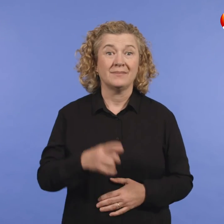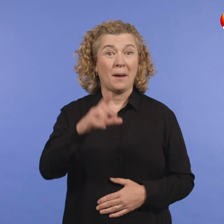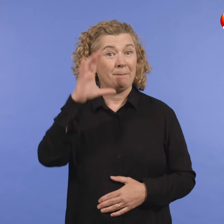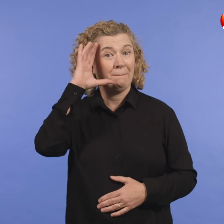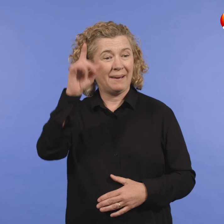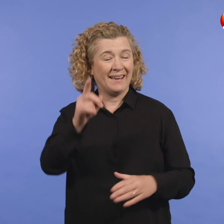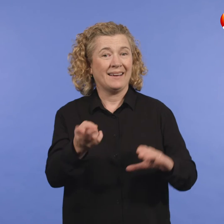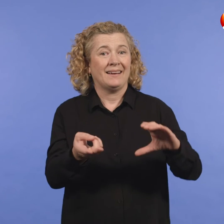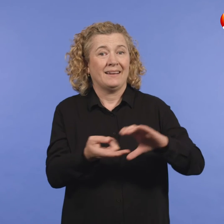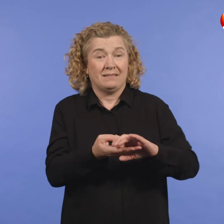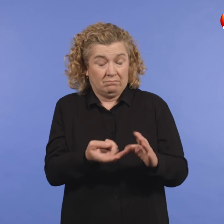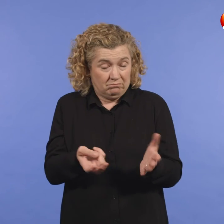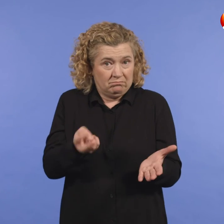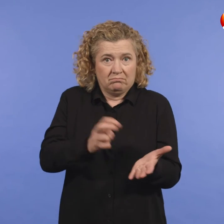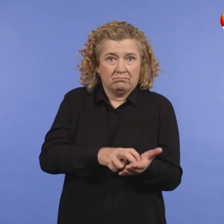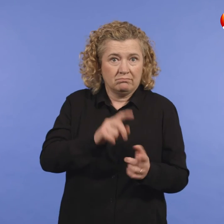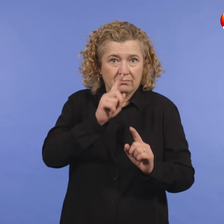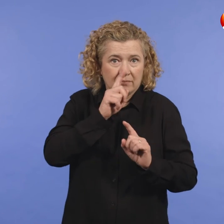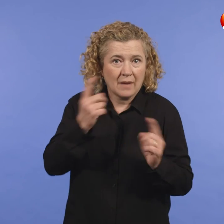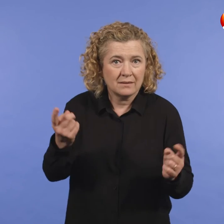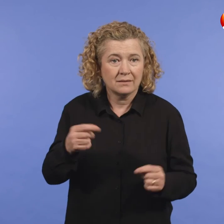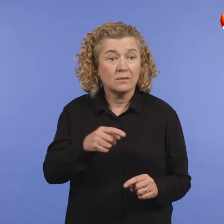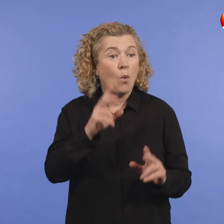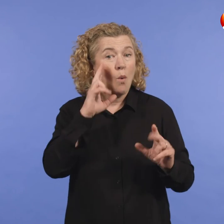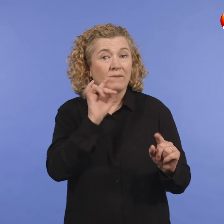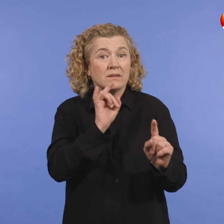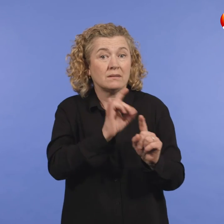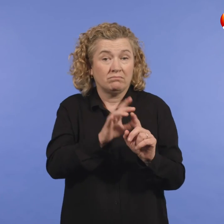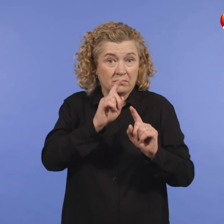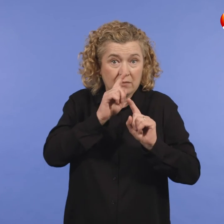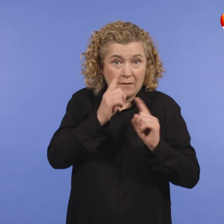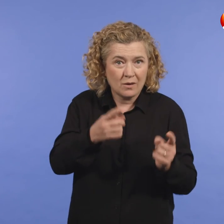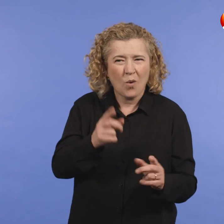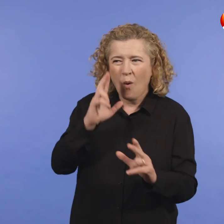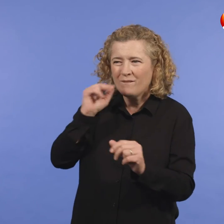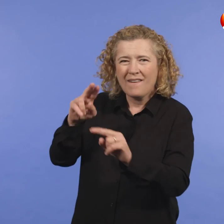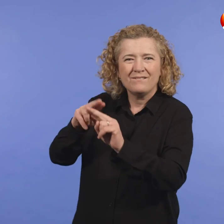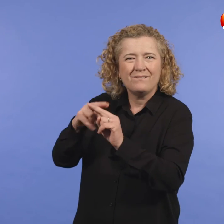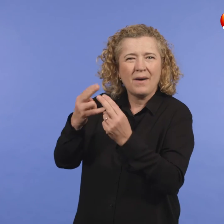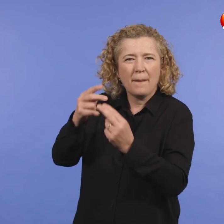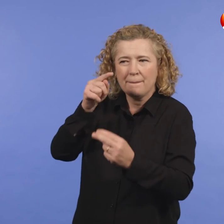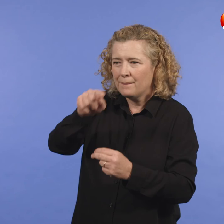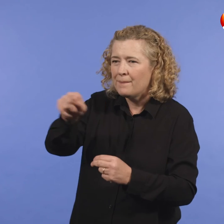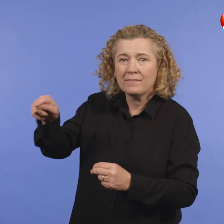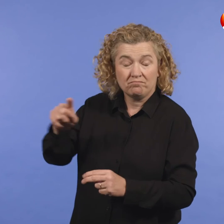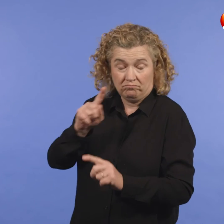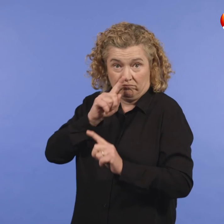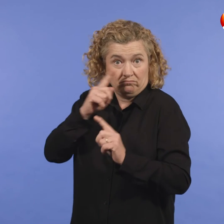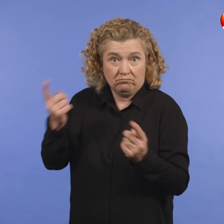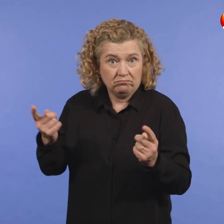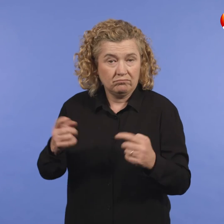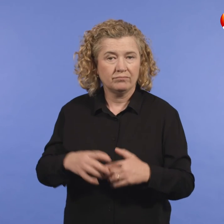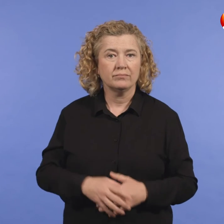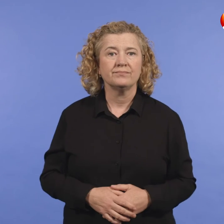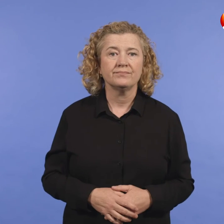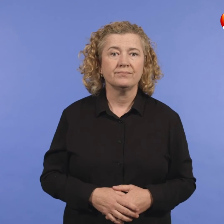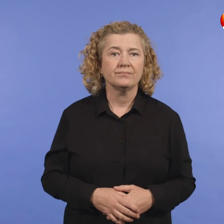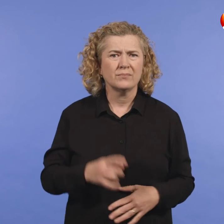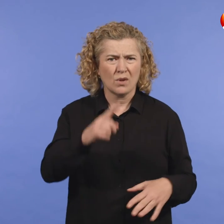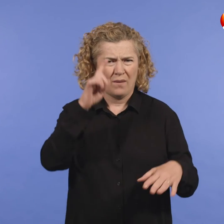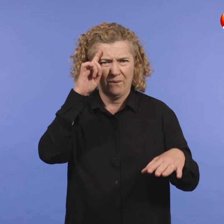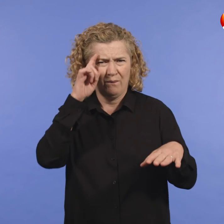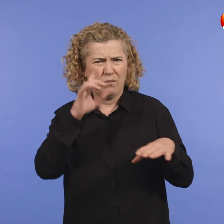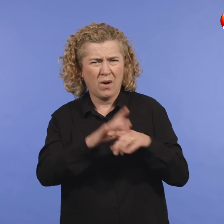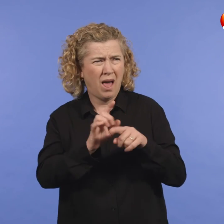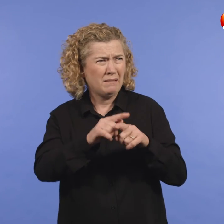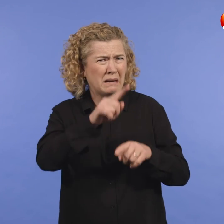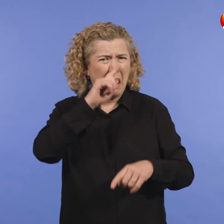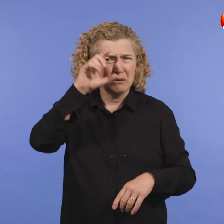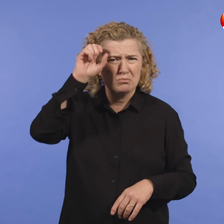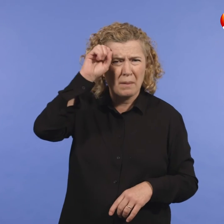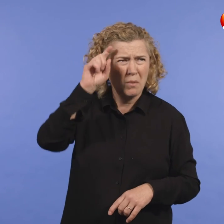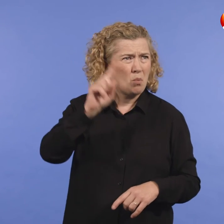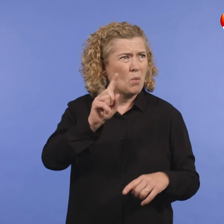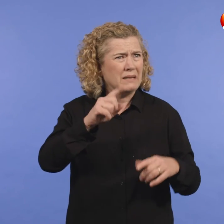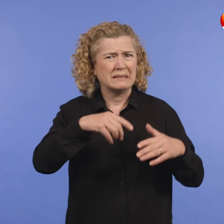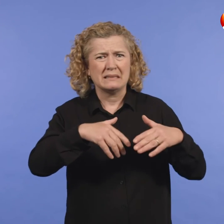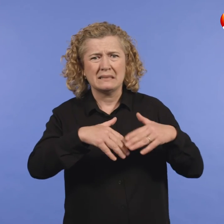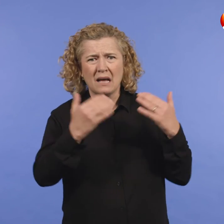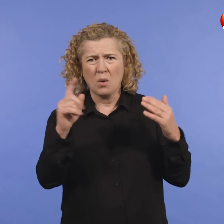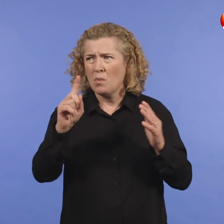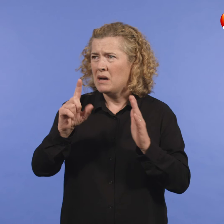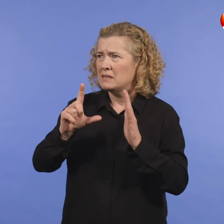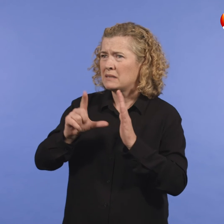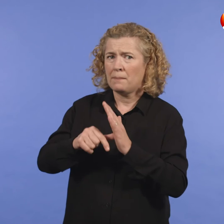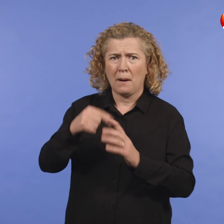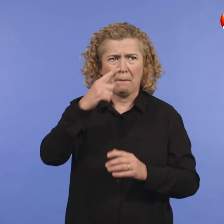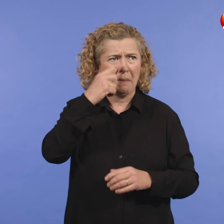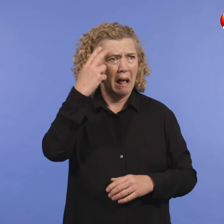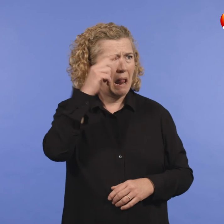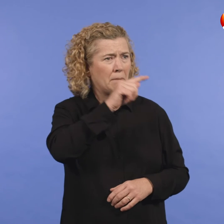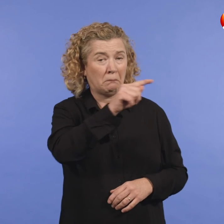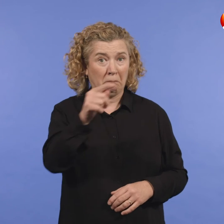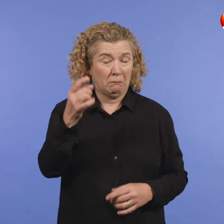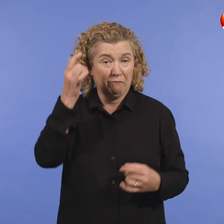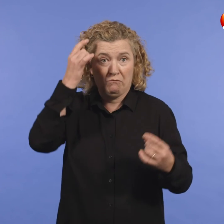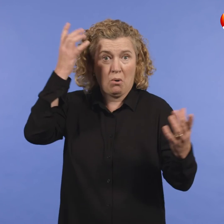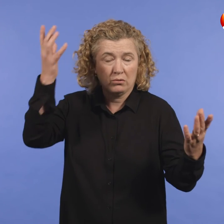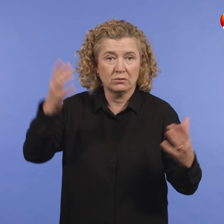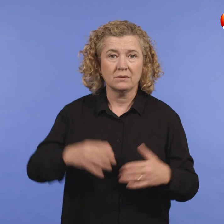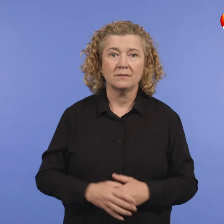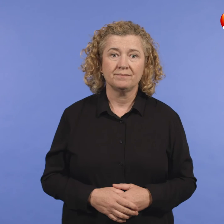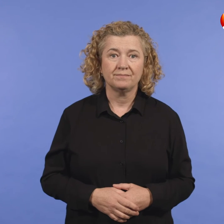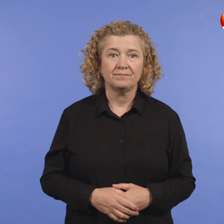unable to get out of bed, look after self or others in your care. - confusion (eg. can’t recall which day, time or people’s names)